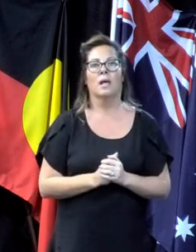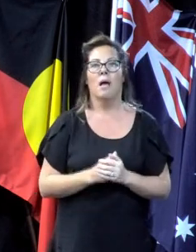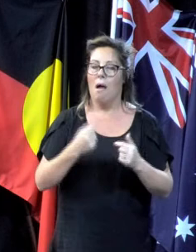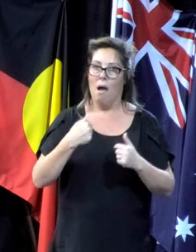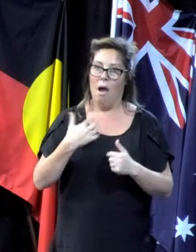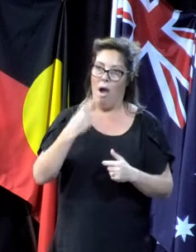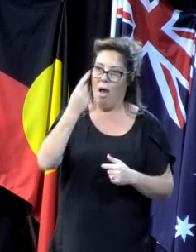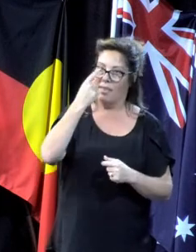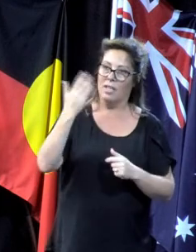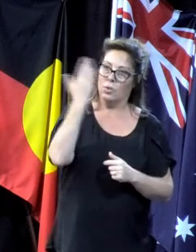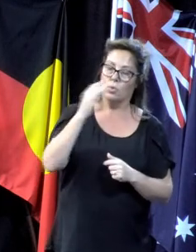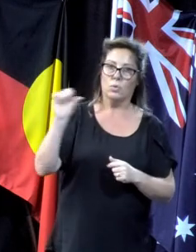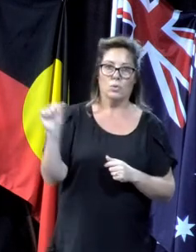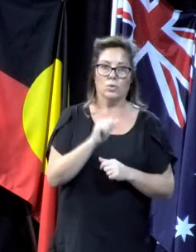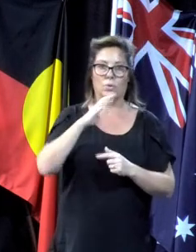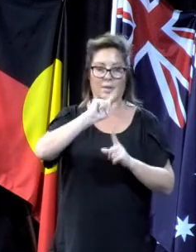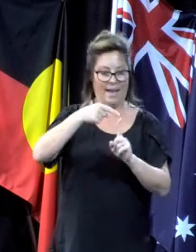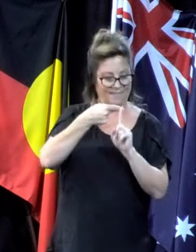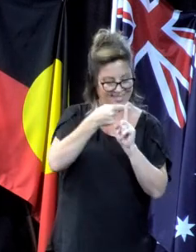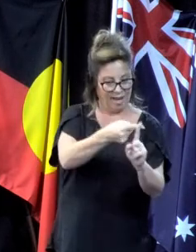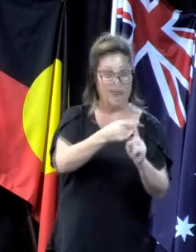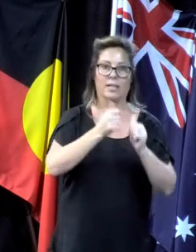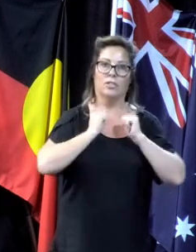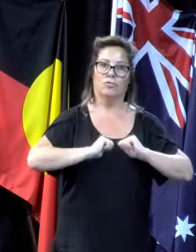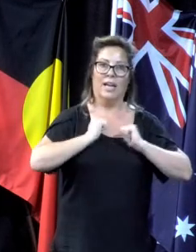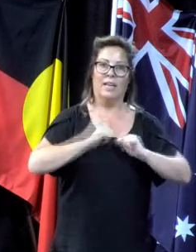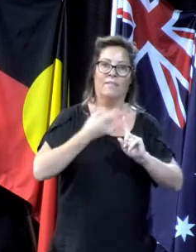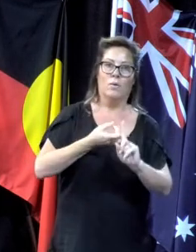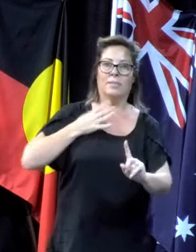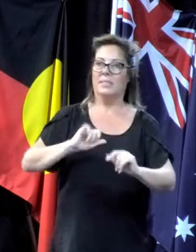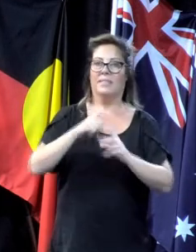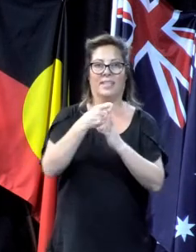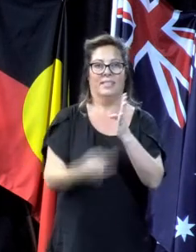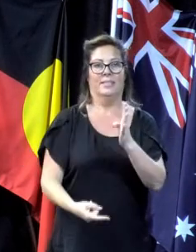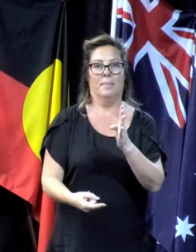training for specific disabilities, and including the universal design for